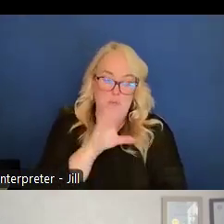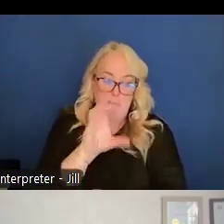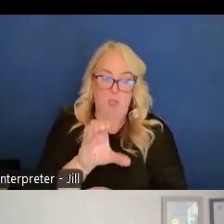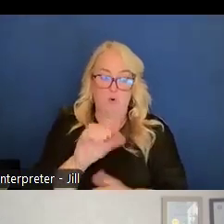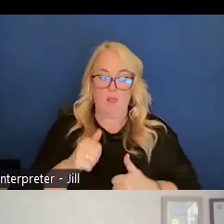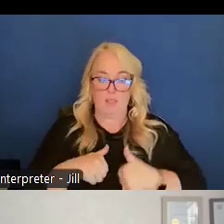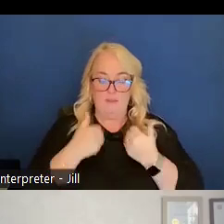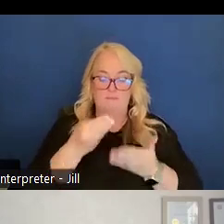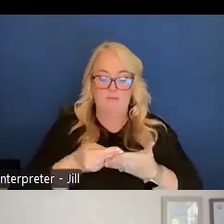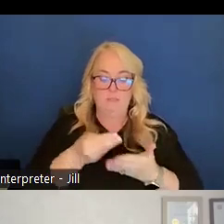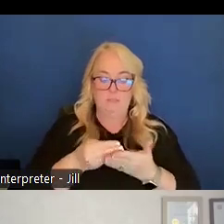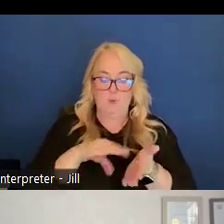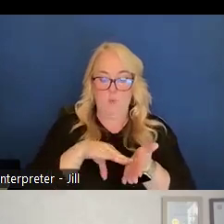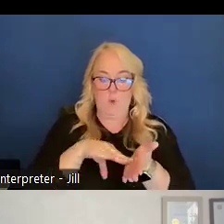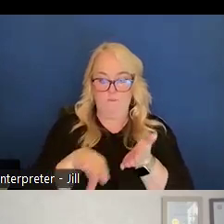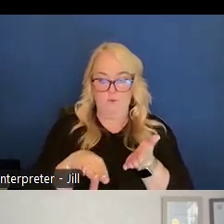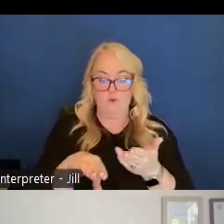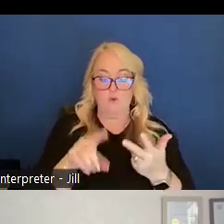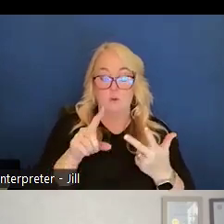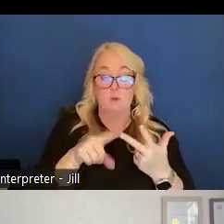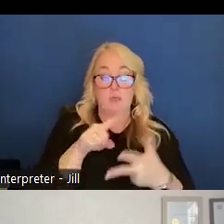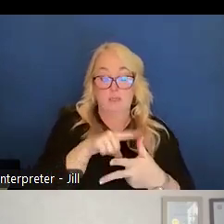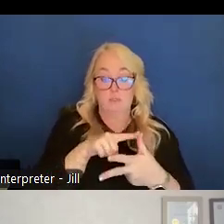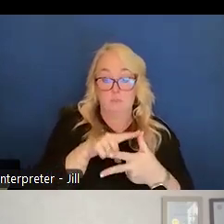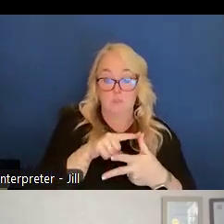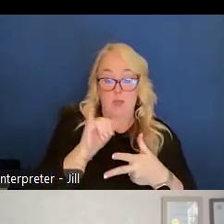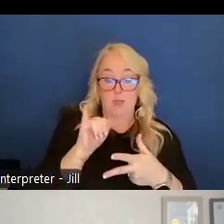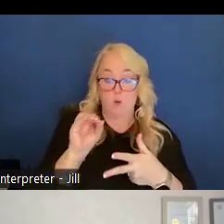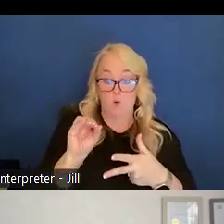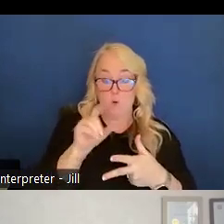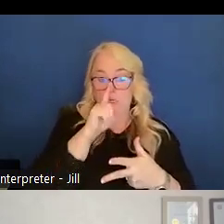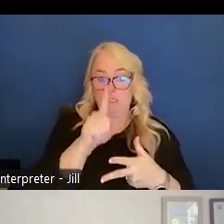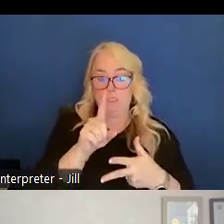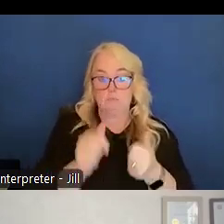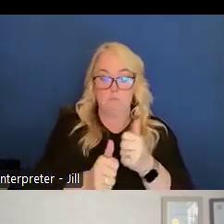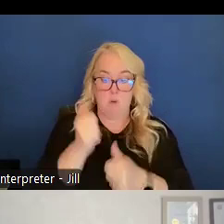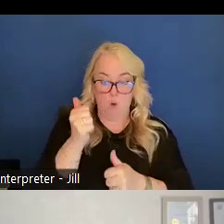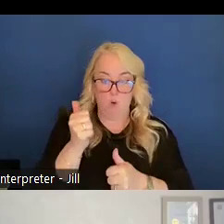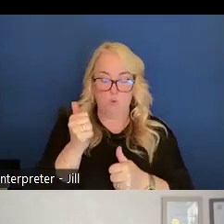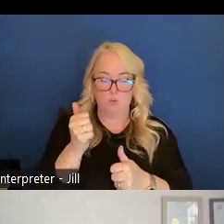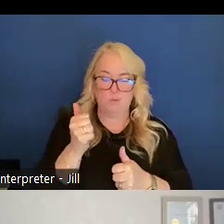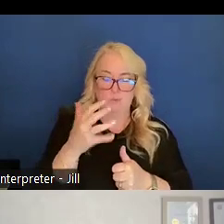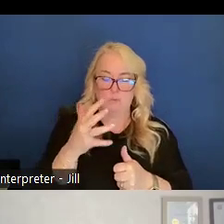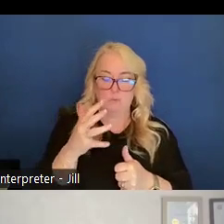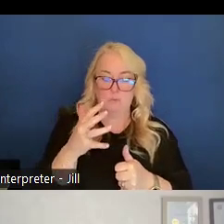waiver. The IO waiver is the most―besides the other waivers